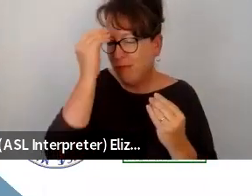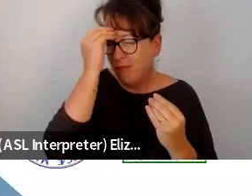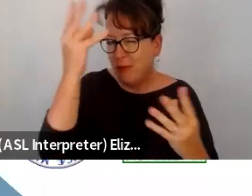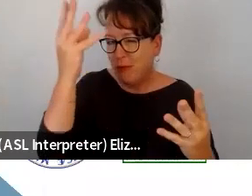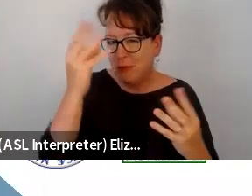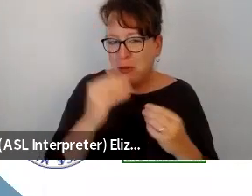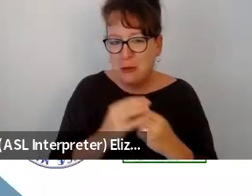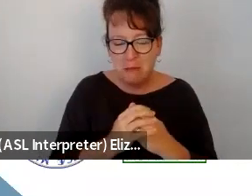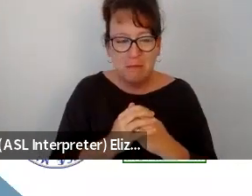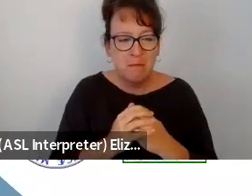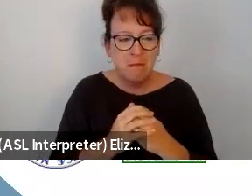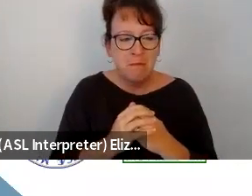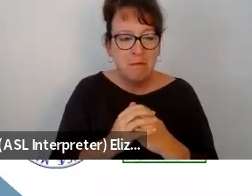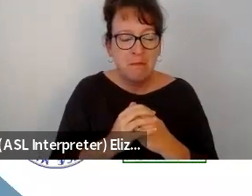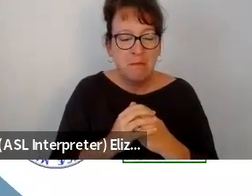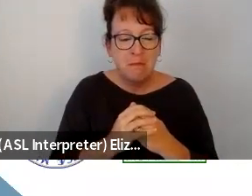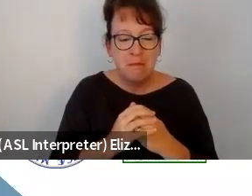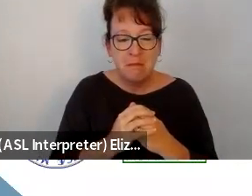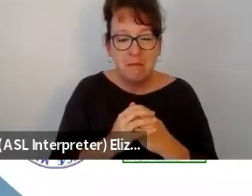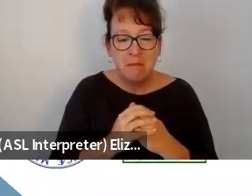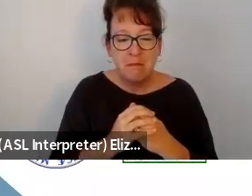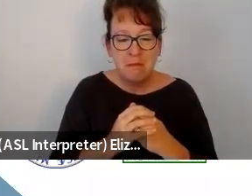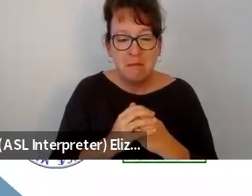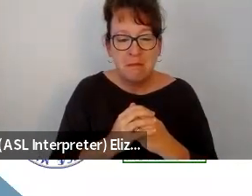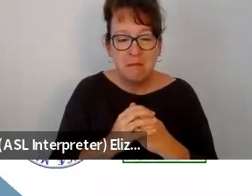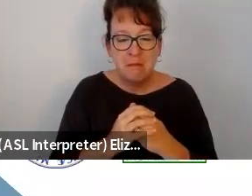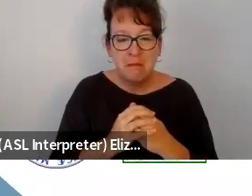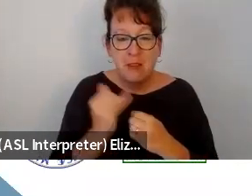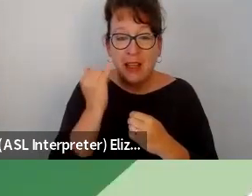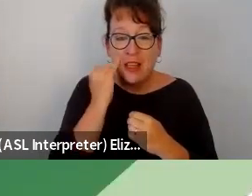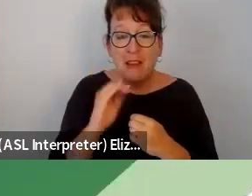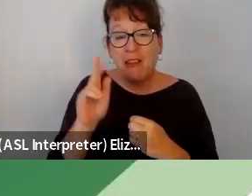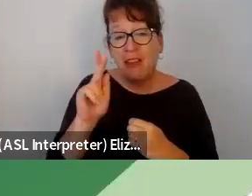and state and local opportunities. And then we'll conclude by just letting you know about